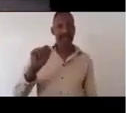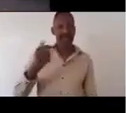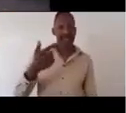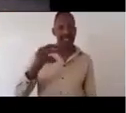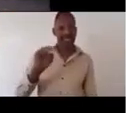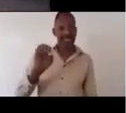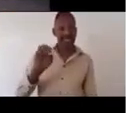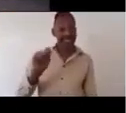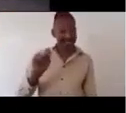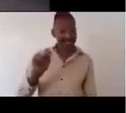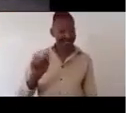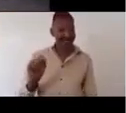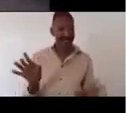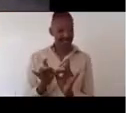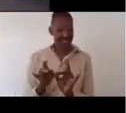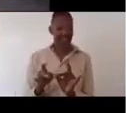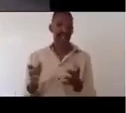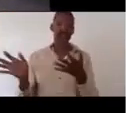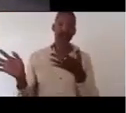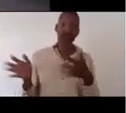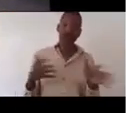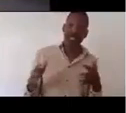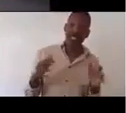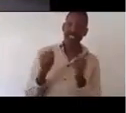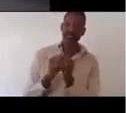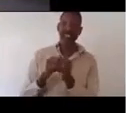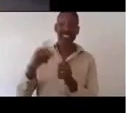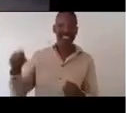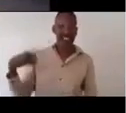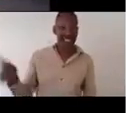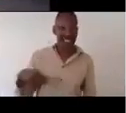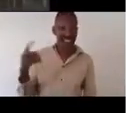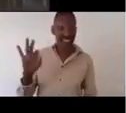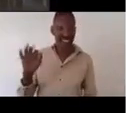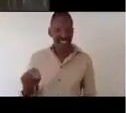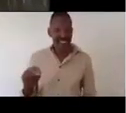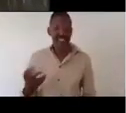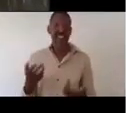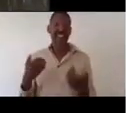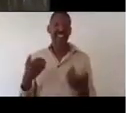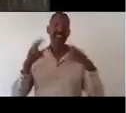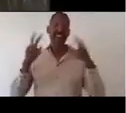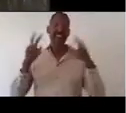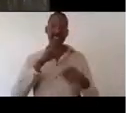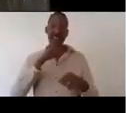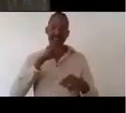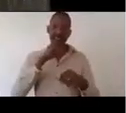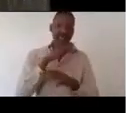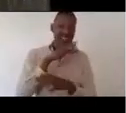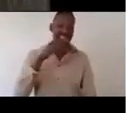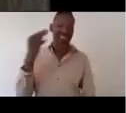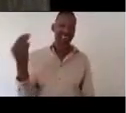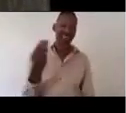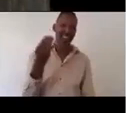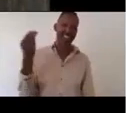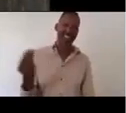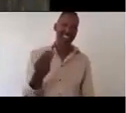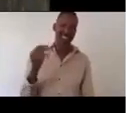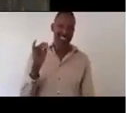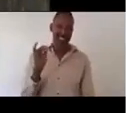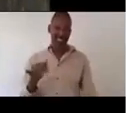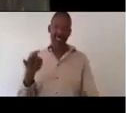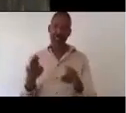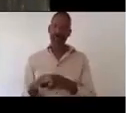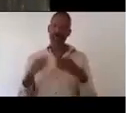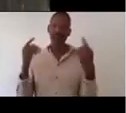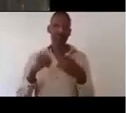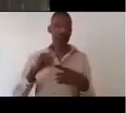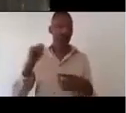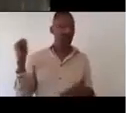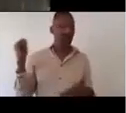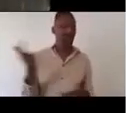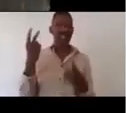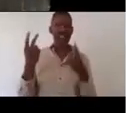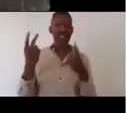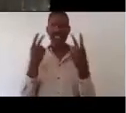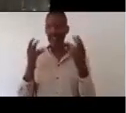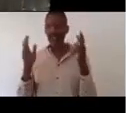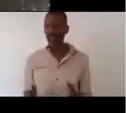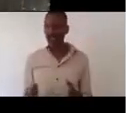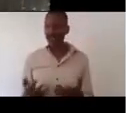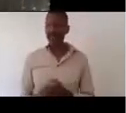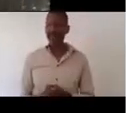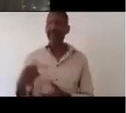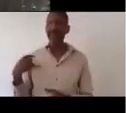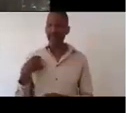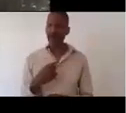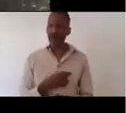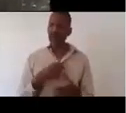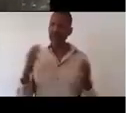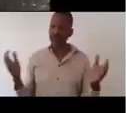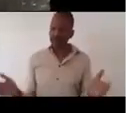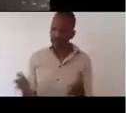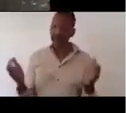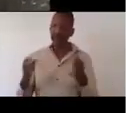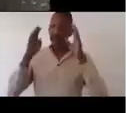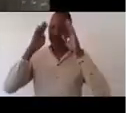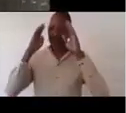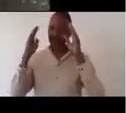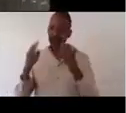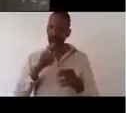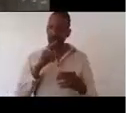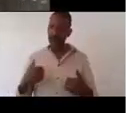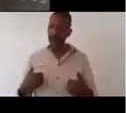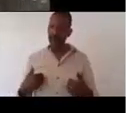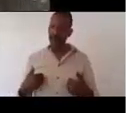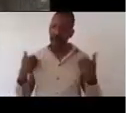through testing out various materials in front of a fan. Messy Monday is another weekly drop in program, which is open to all of our visitors with special attention paid to ensure even our young visitors can engage in activity, using various